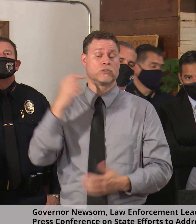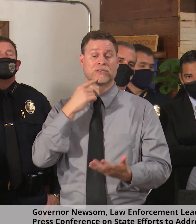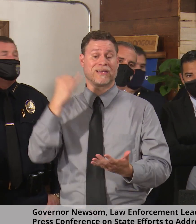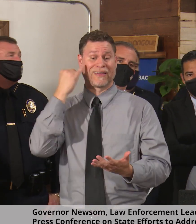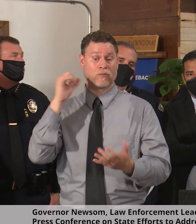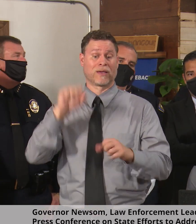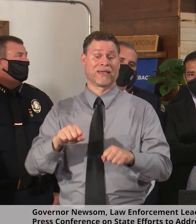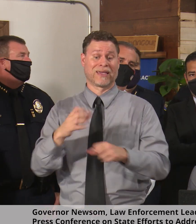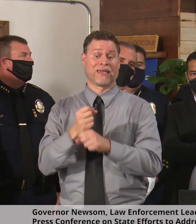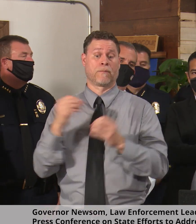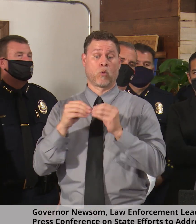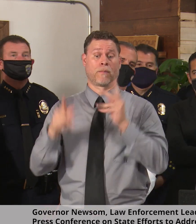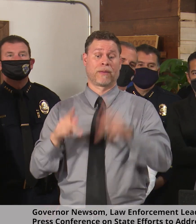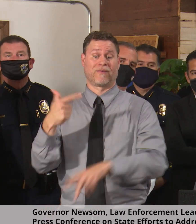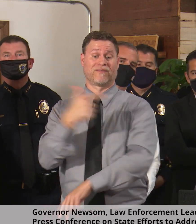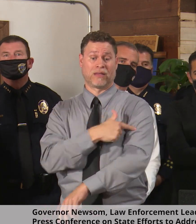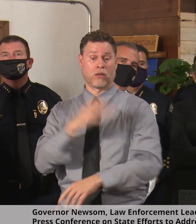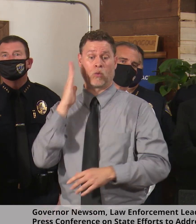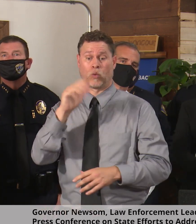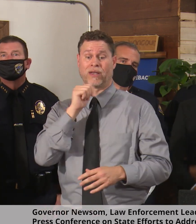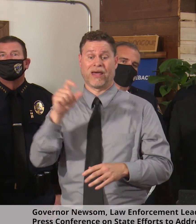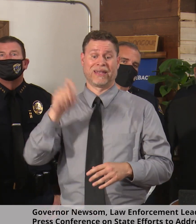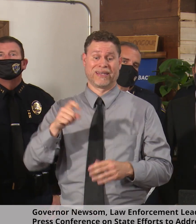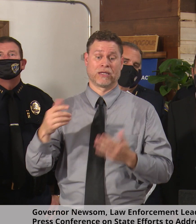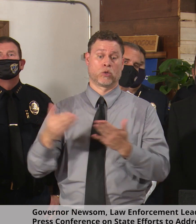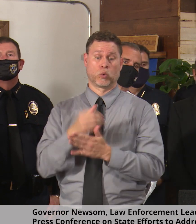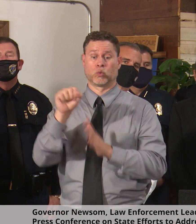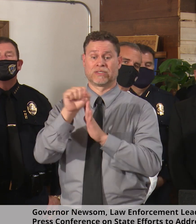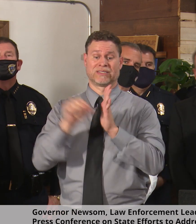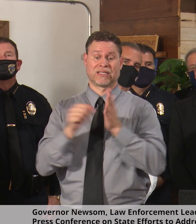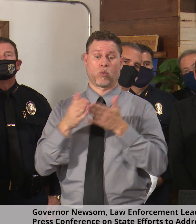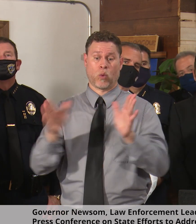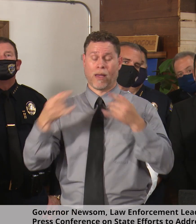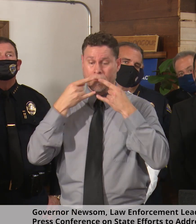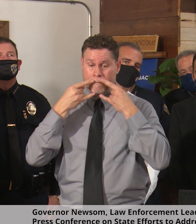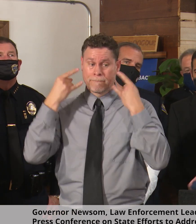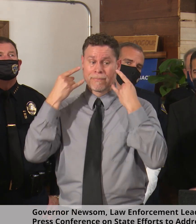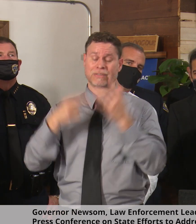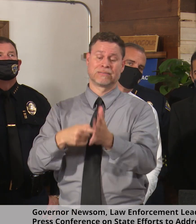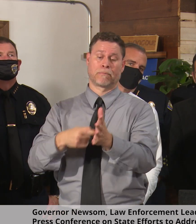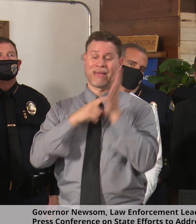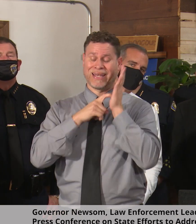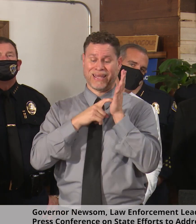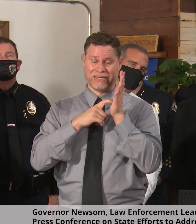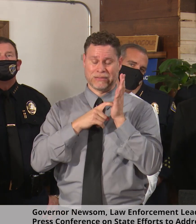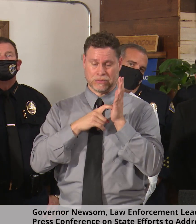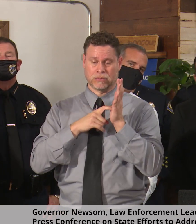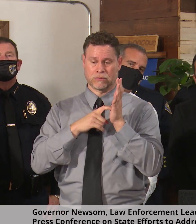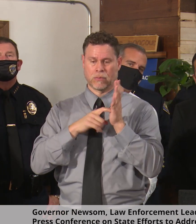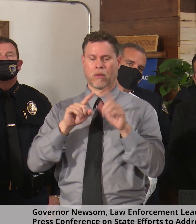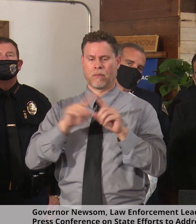get more people vaccinated that we would not need a new statewide mass mandate but we've got COVID